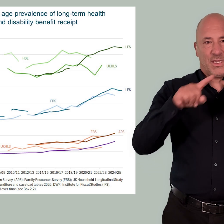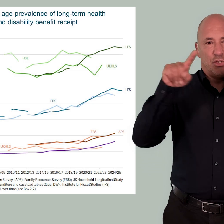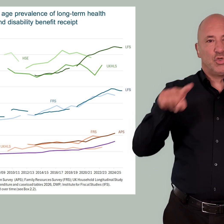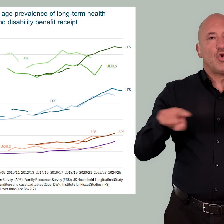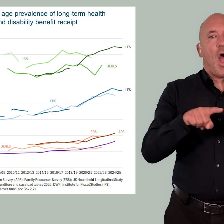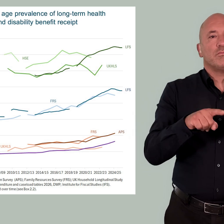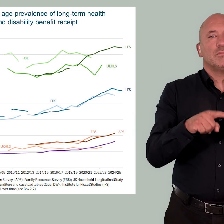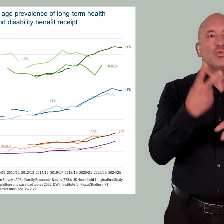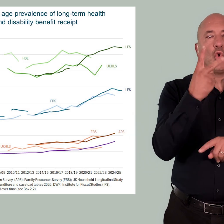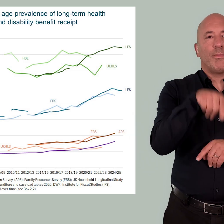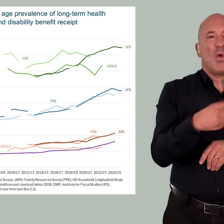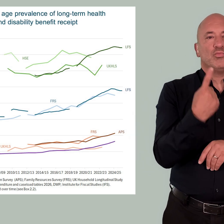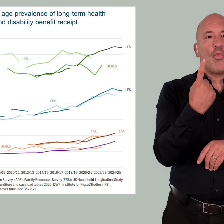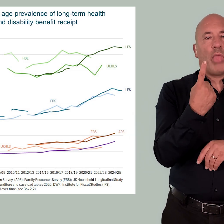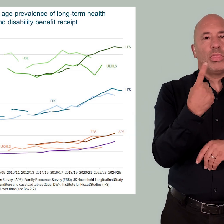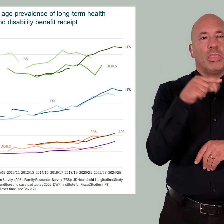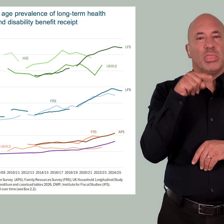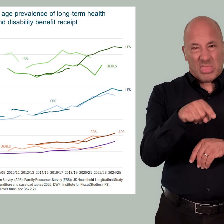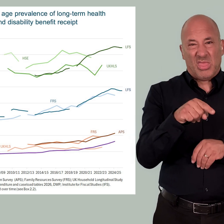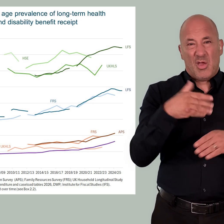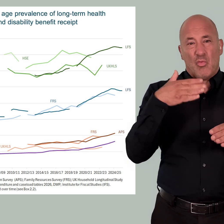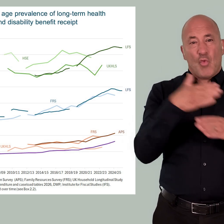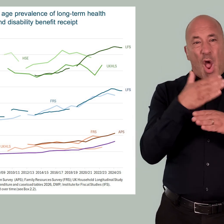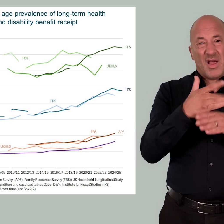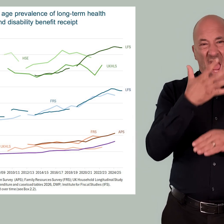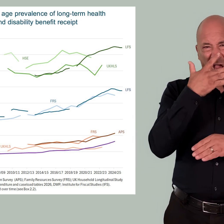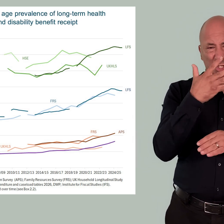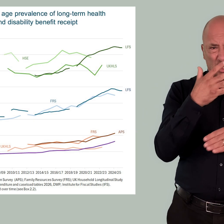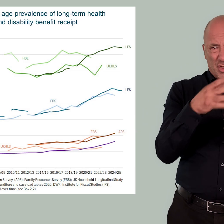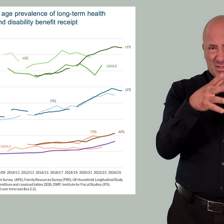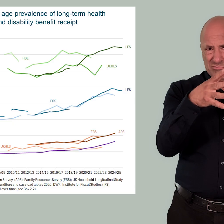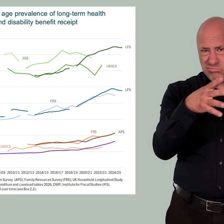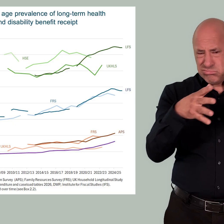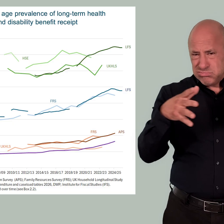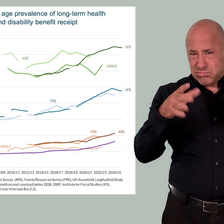Chart 2.1: Reported working age prevalence